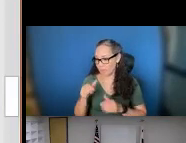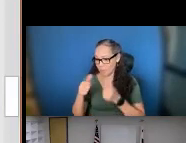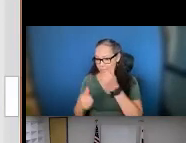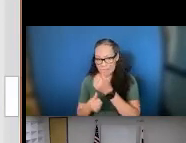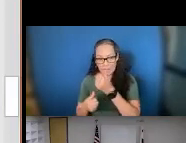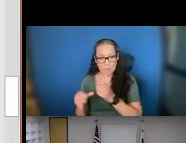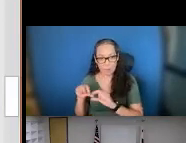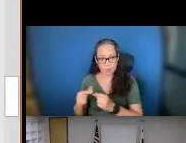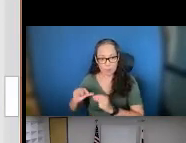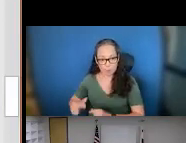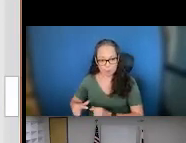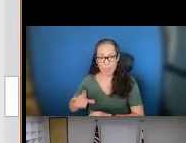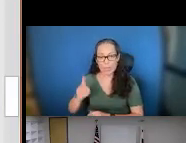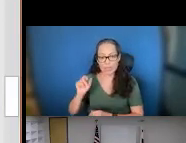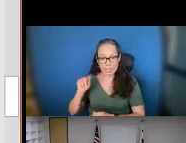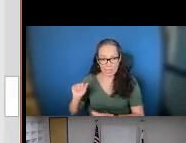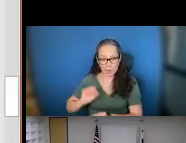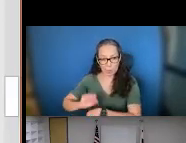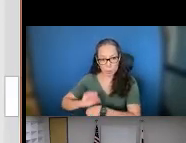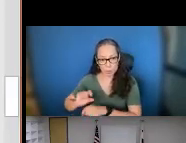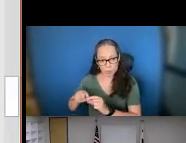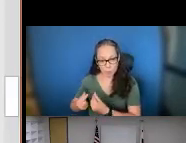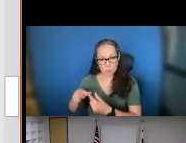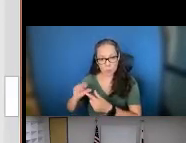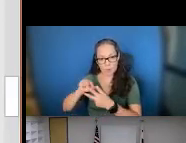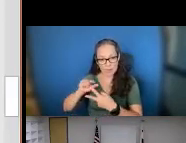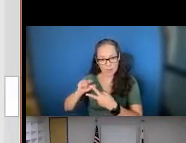and the data and outcomes work group around specific specific proposed recommendations in